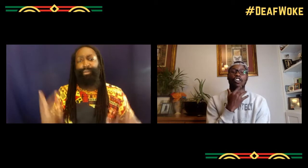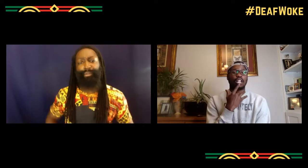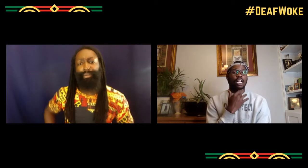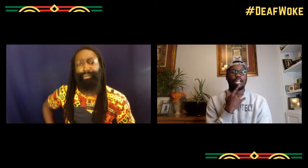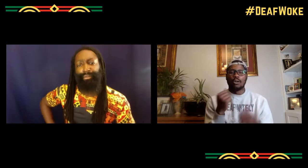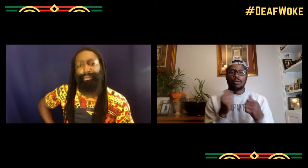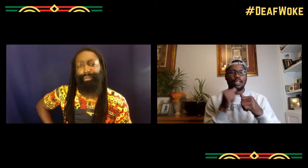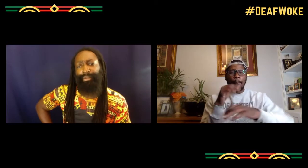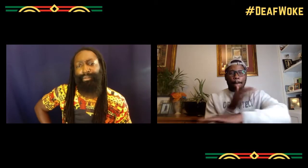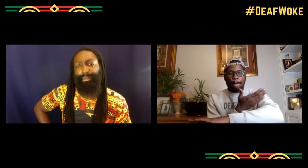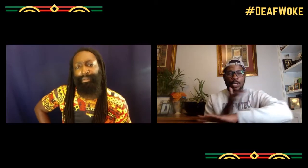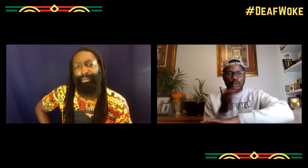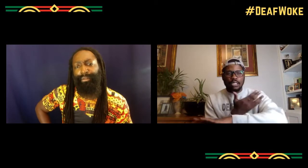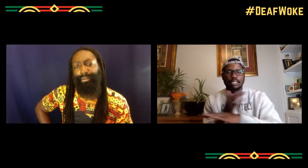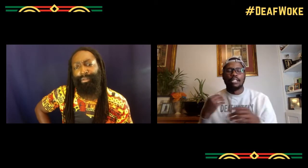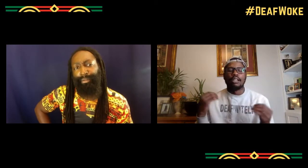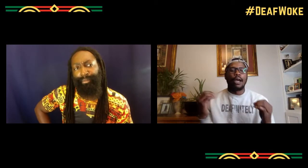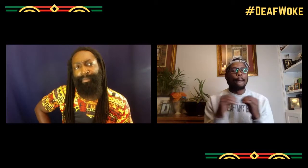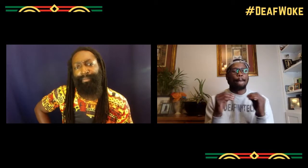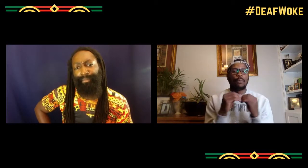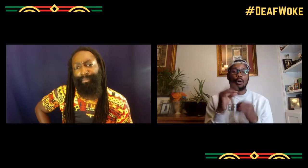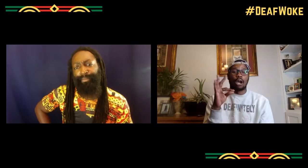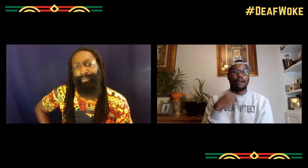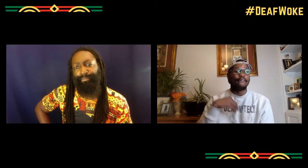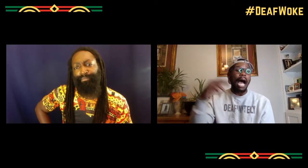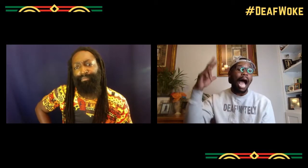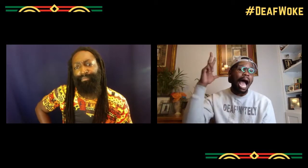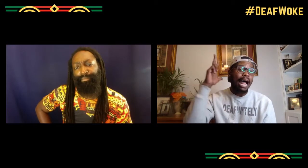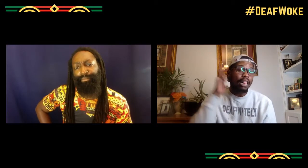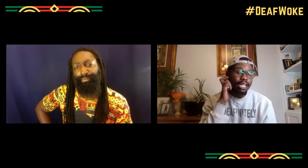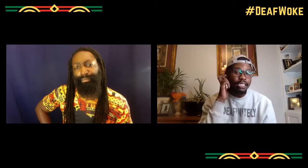when you get a piece of music? Really, you know, with the music,